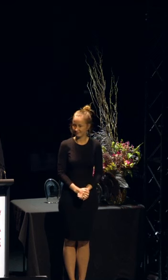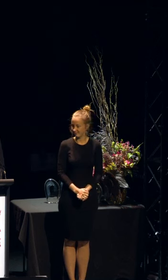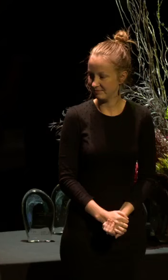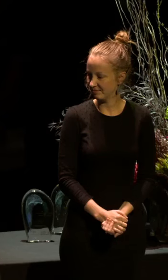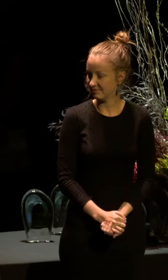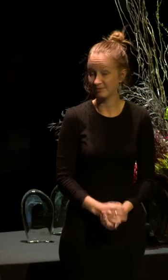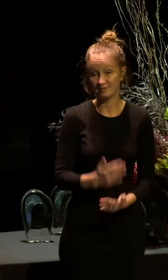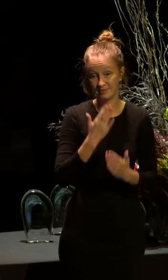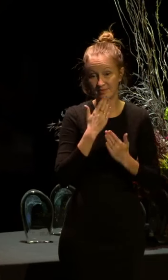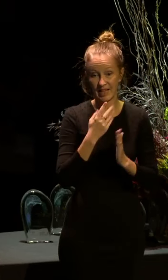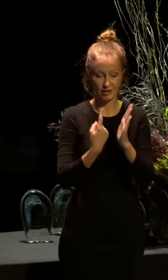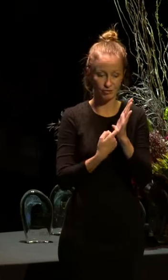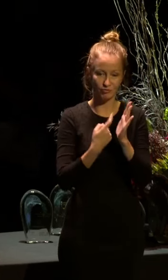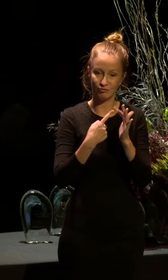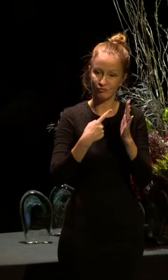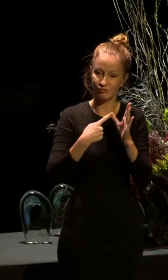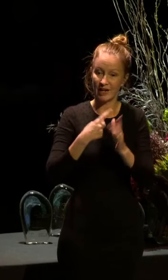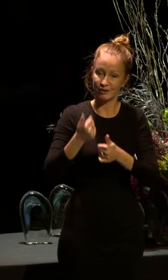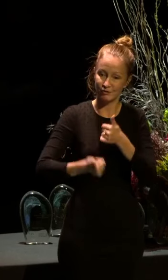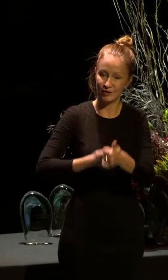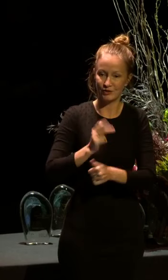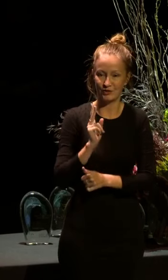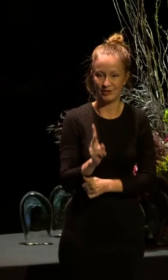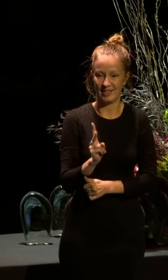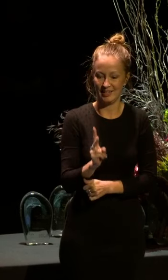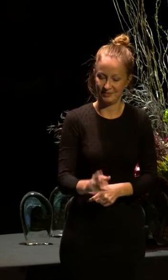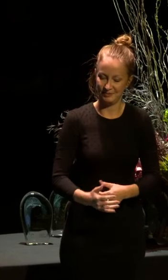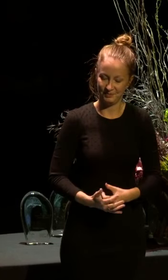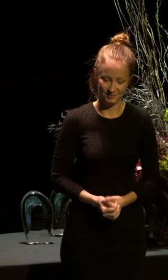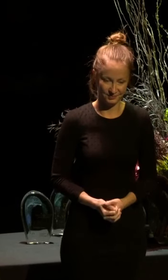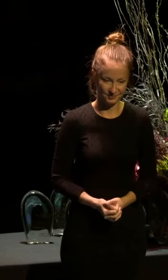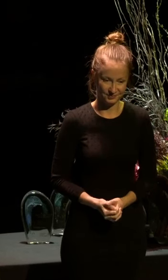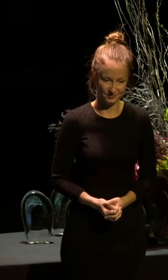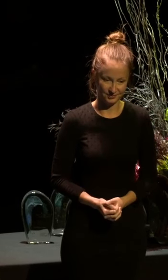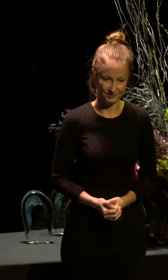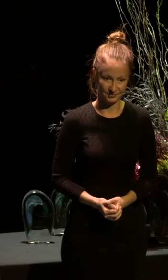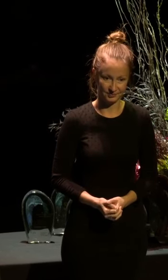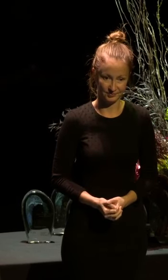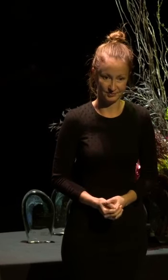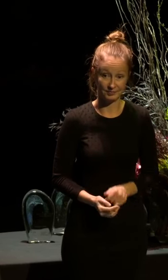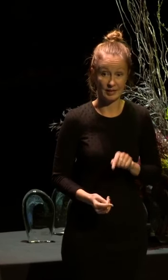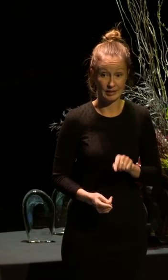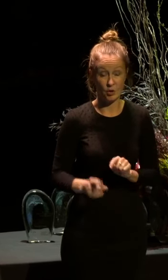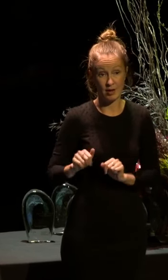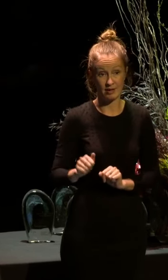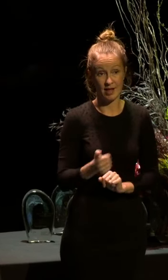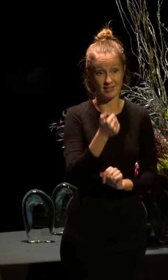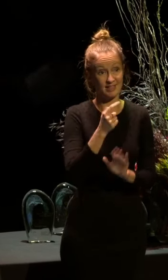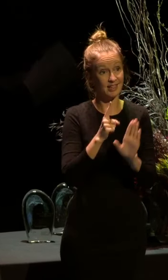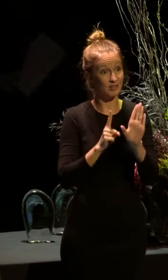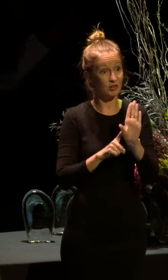Thank you, Rea, and congratulations again. In just our sixth year of presenting the Australia Council Award for Dance,